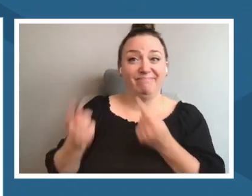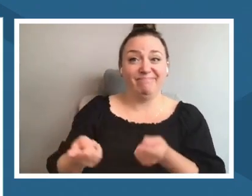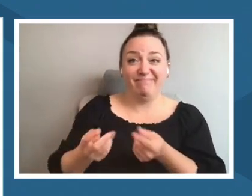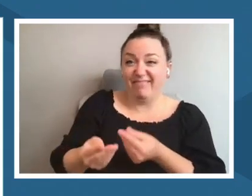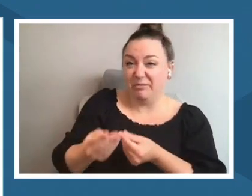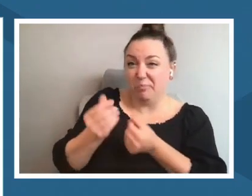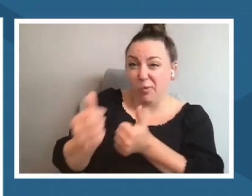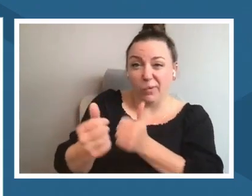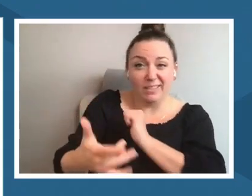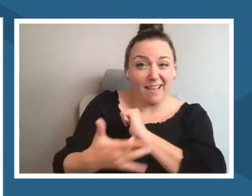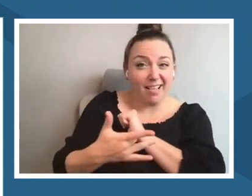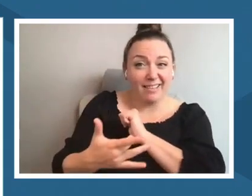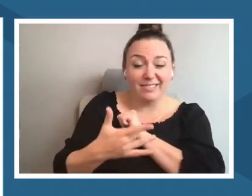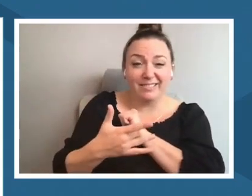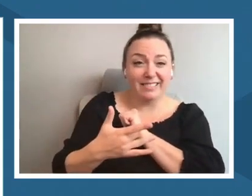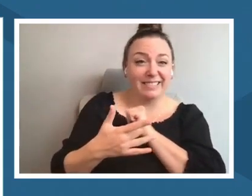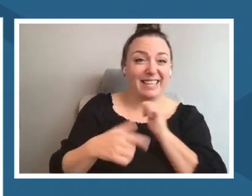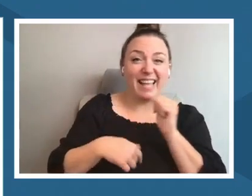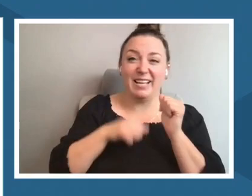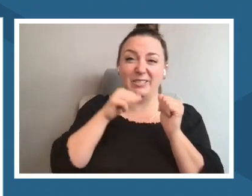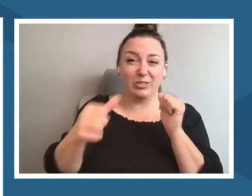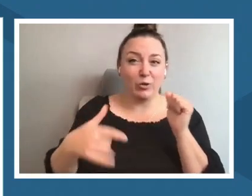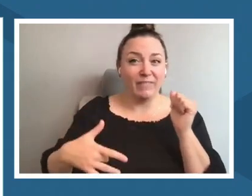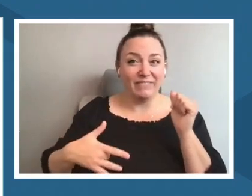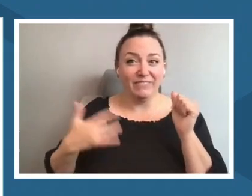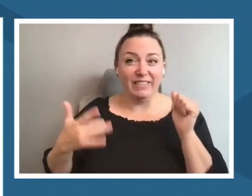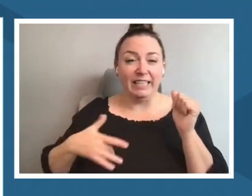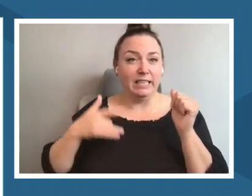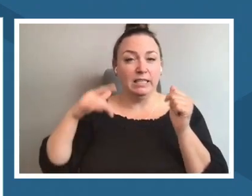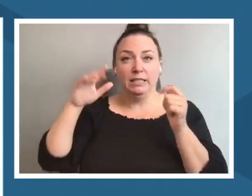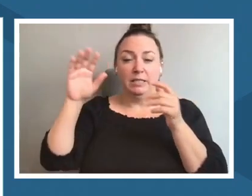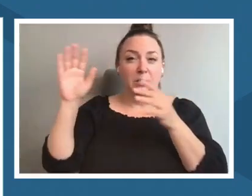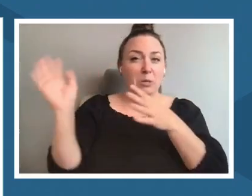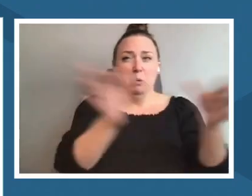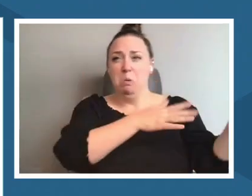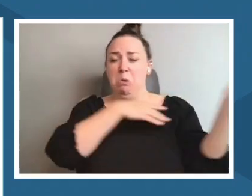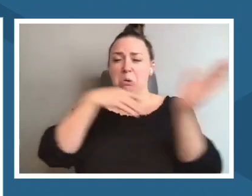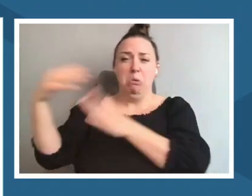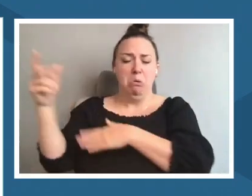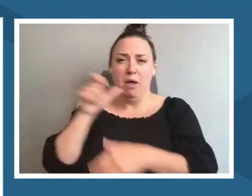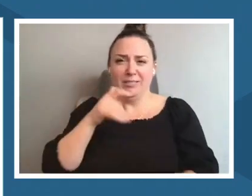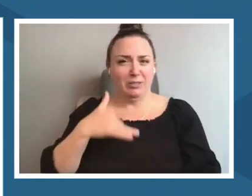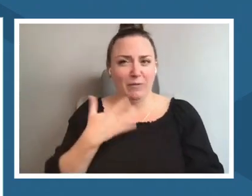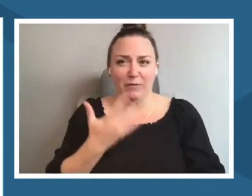those choppy waves like i see on the slide here